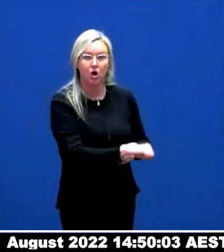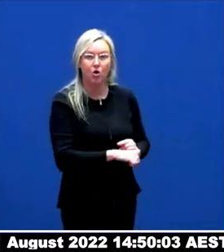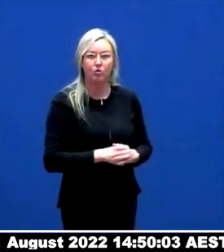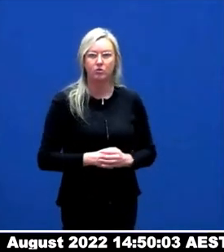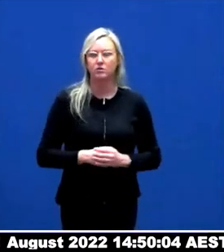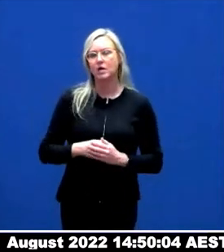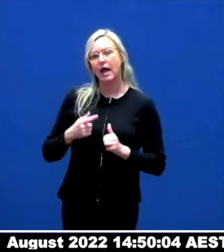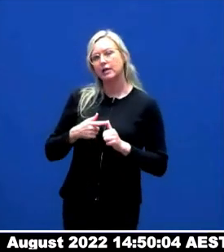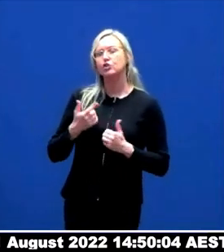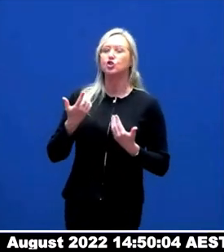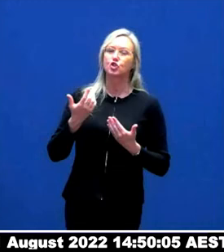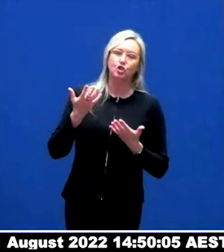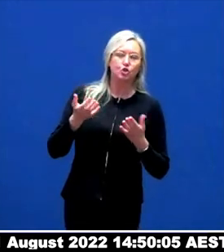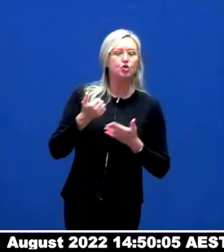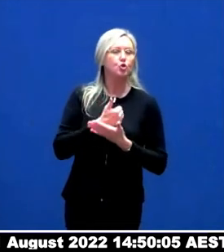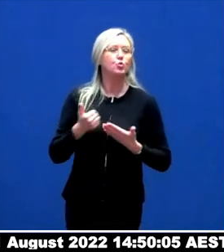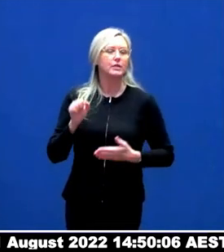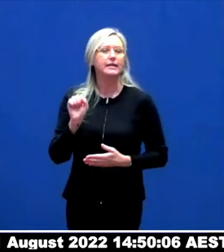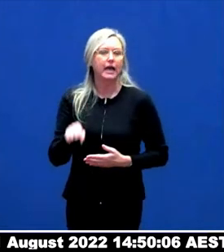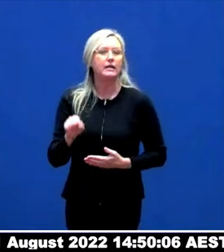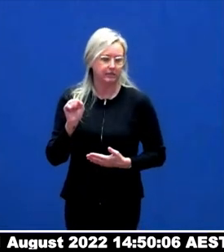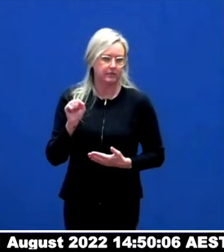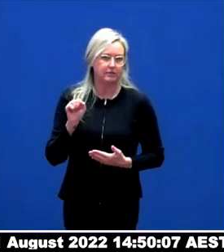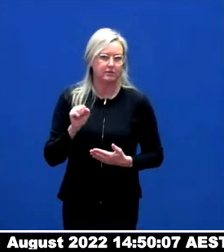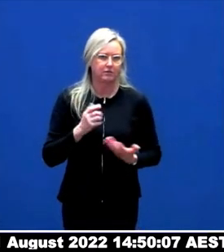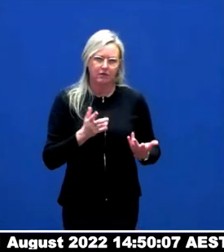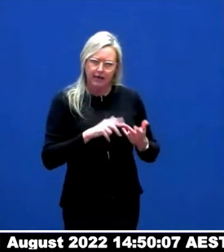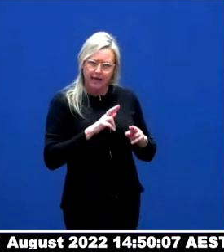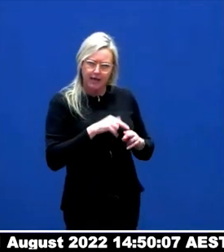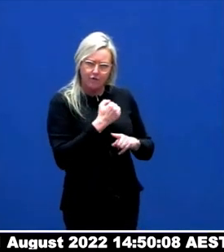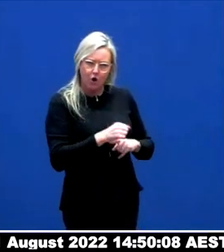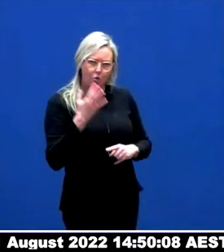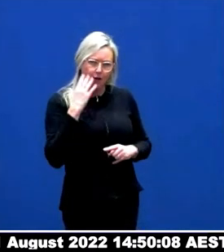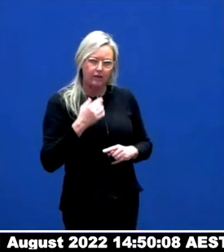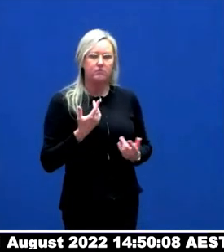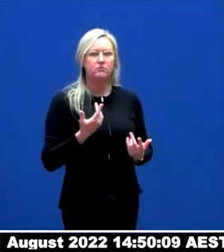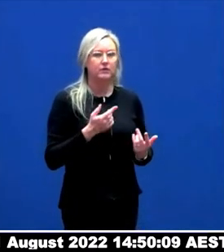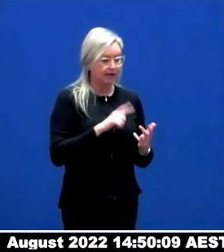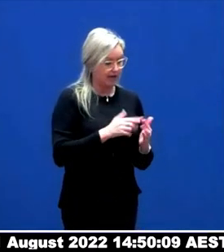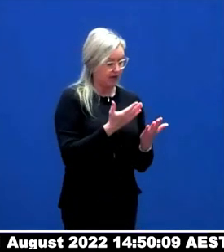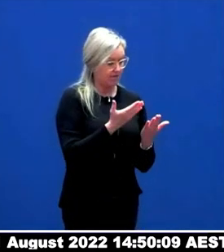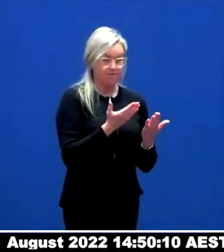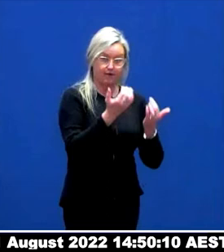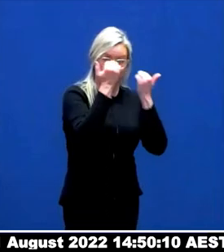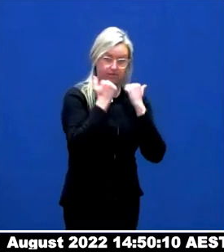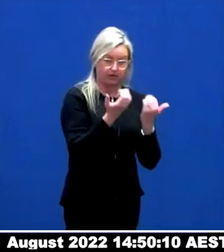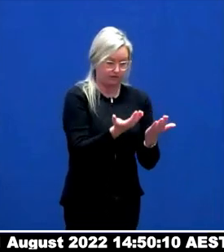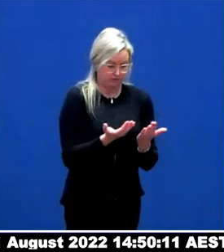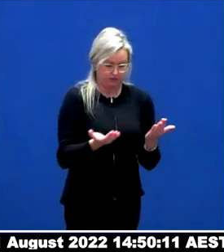If they had enough information in the written evidence to suggest that the participant wouldn't make access.